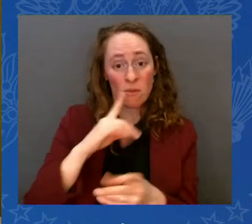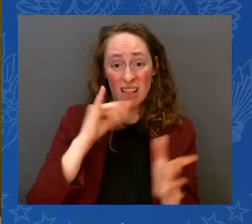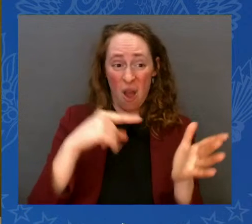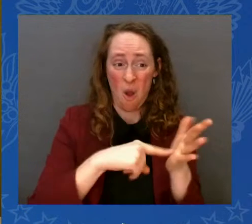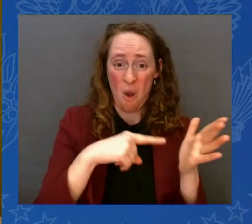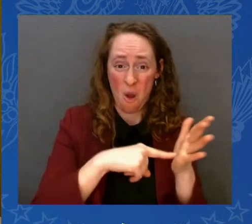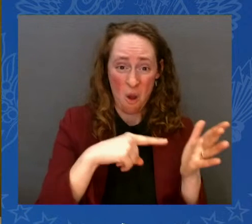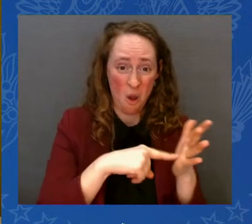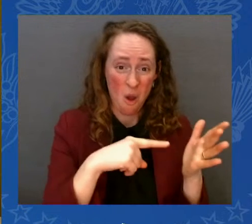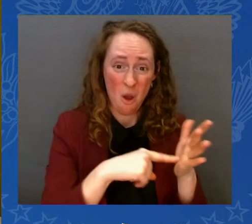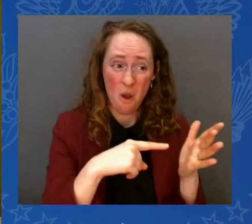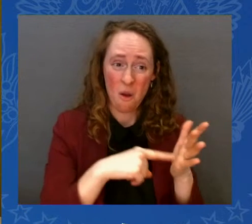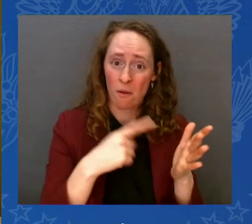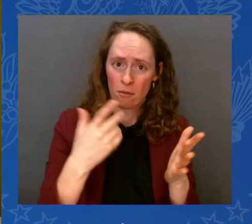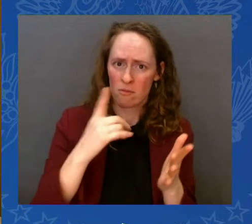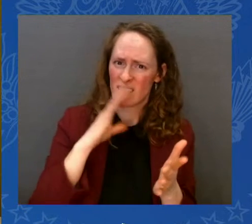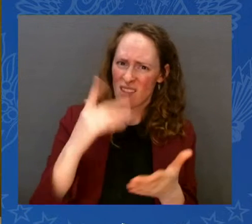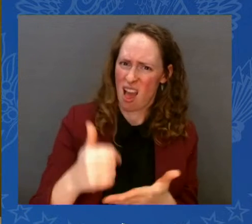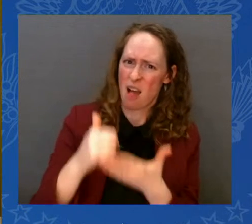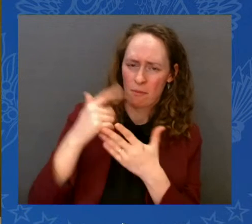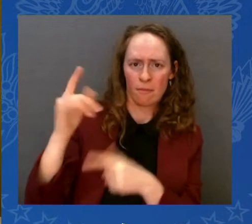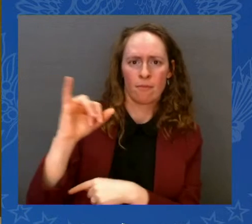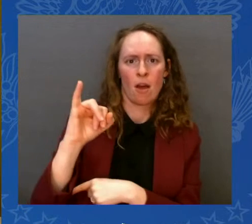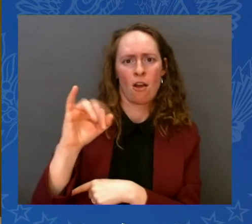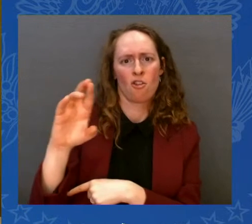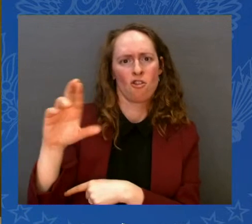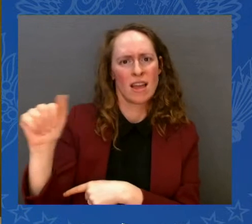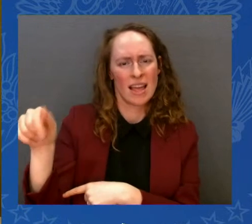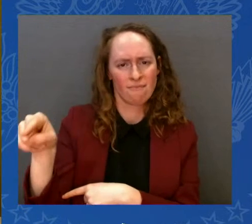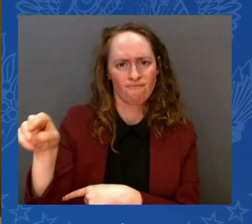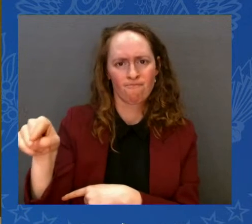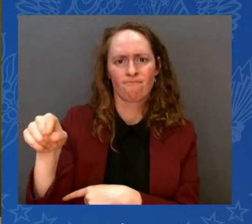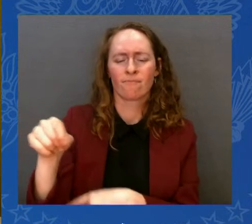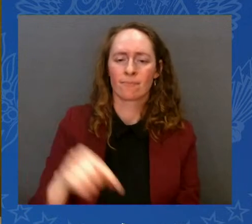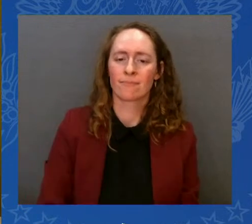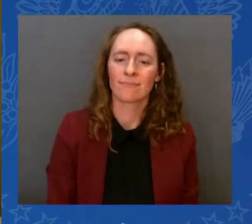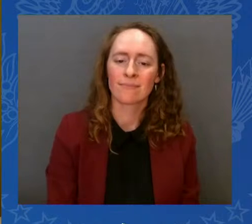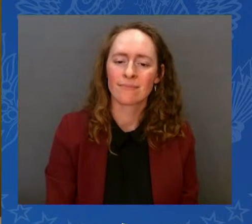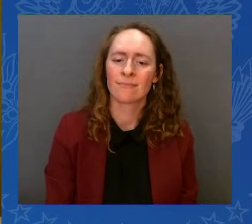But my point is this: I believe we can be fiscally responsible without threatening our country or dealing with any chaos.